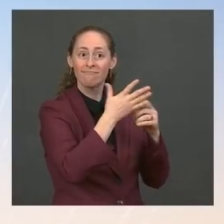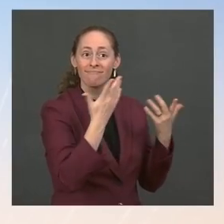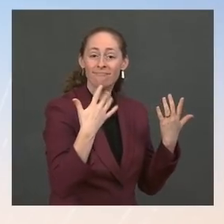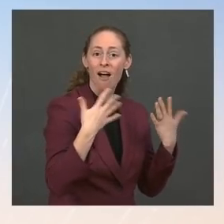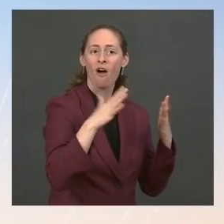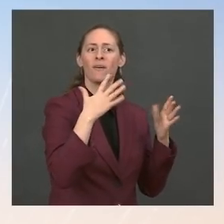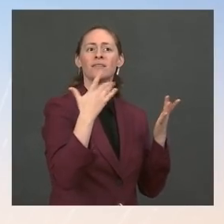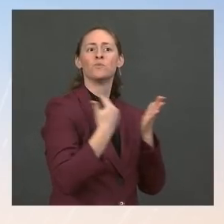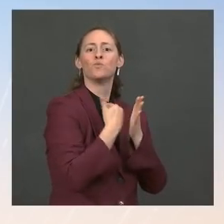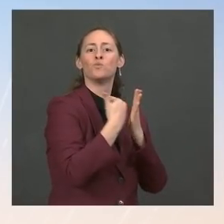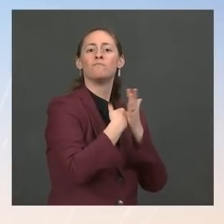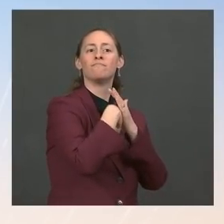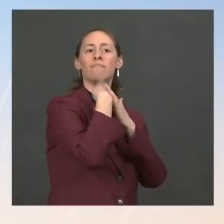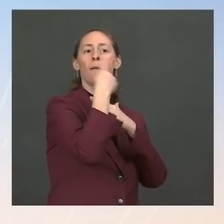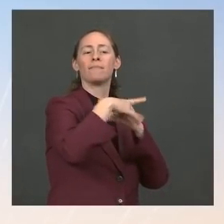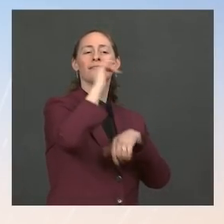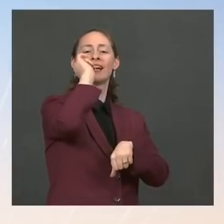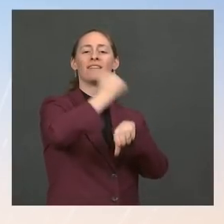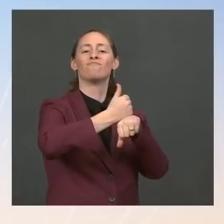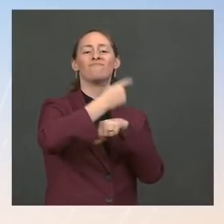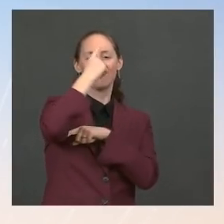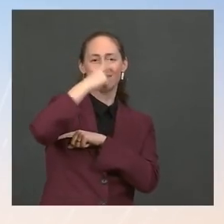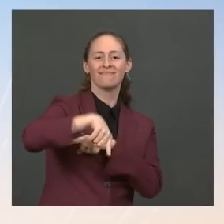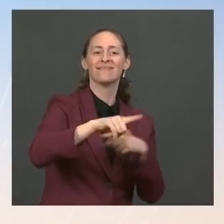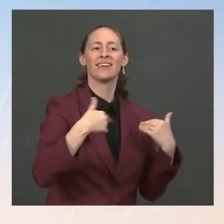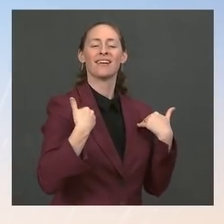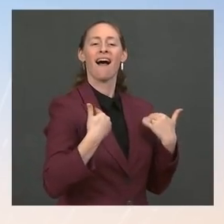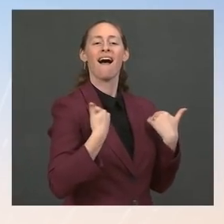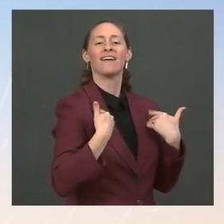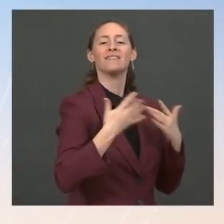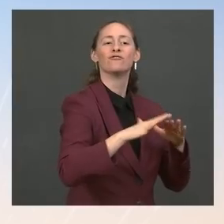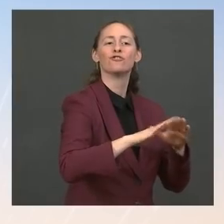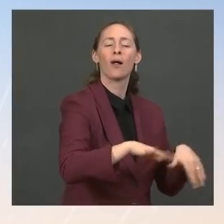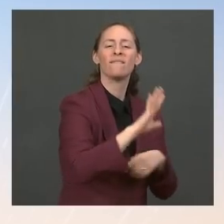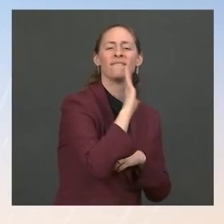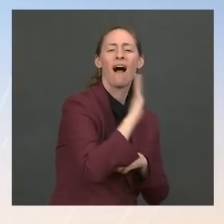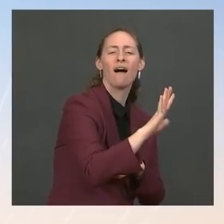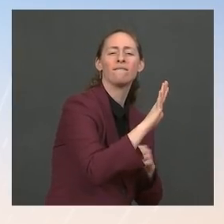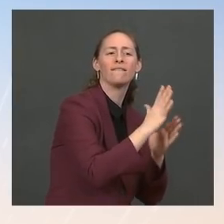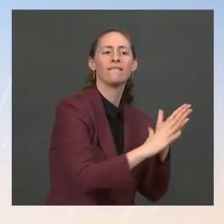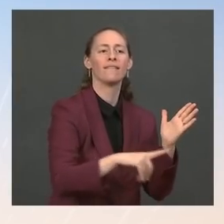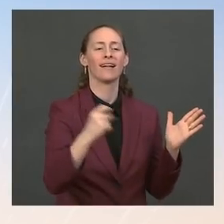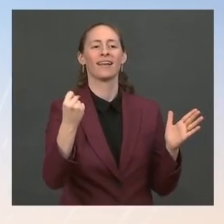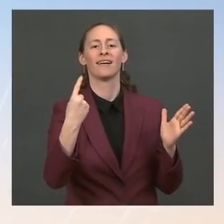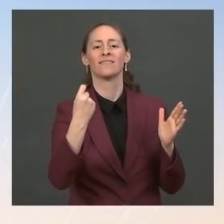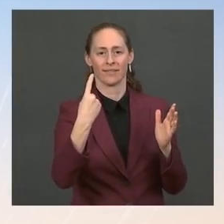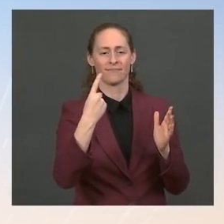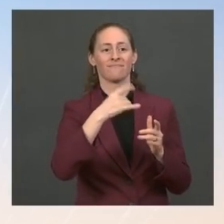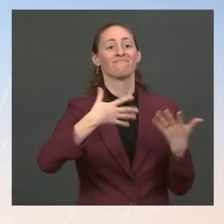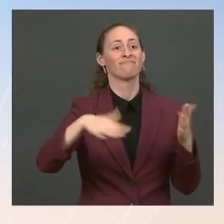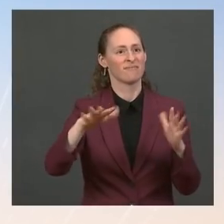Vaccines for kids are now available at 20,000 trusted and convenient locations. Our rollout is helping parents